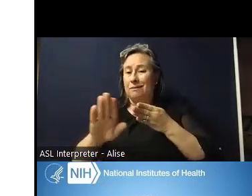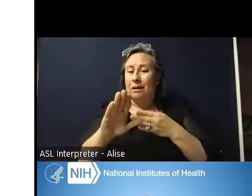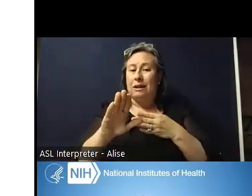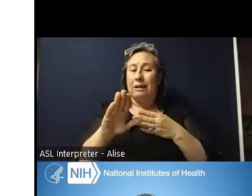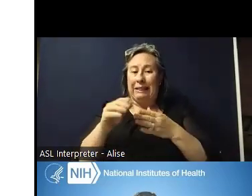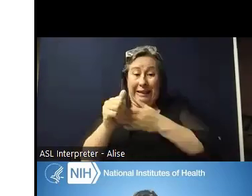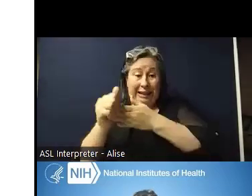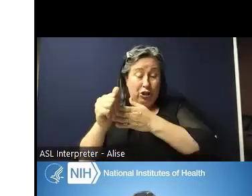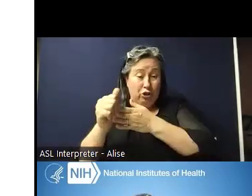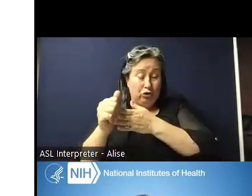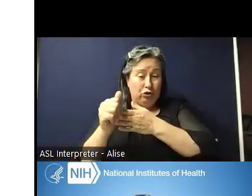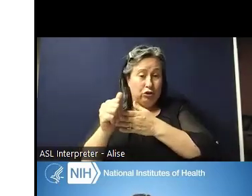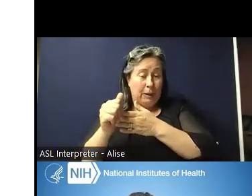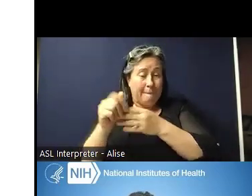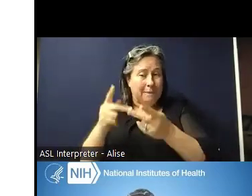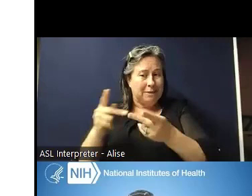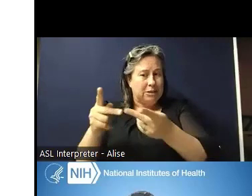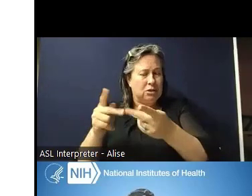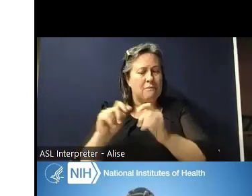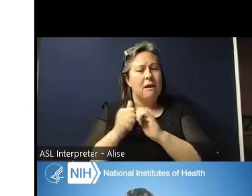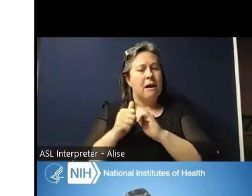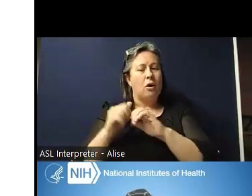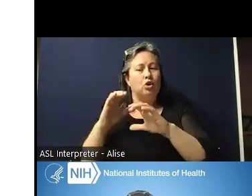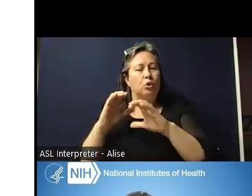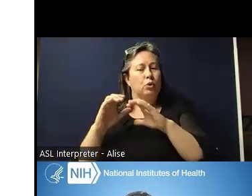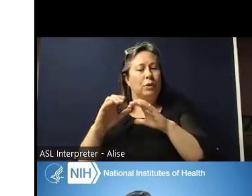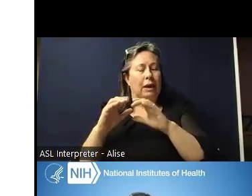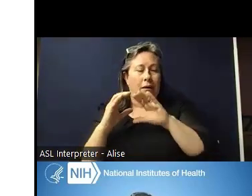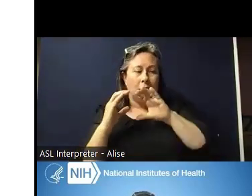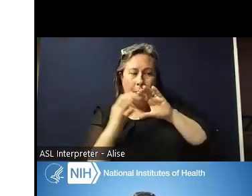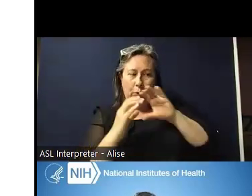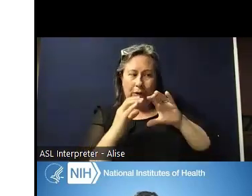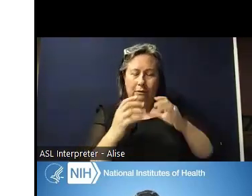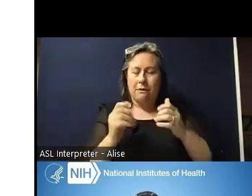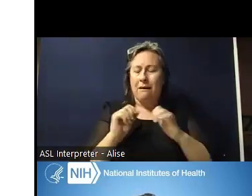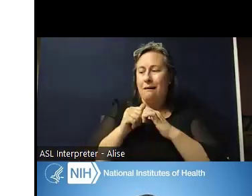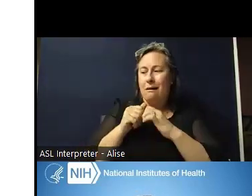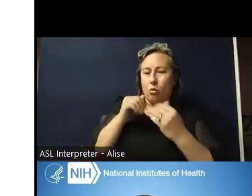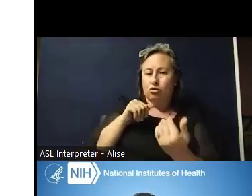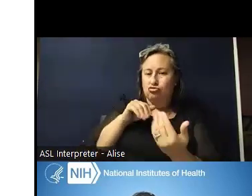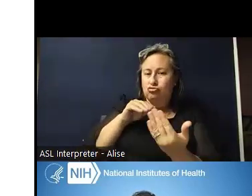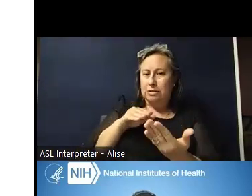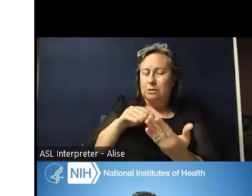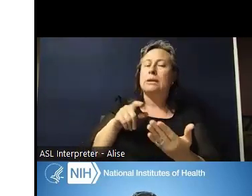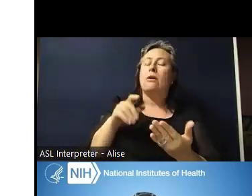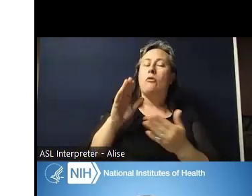how is that going to be communicated? How will that be addressed? All of these things need to be in the written agreement.